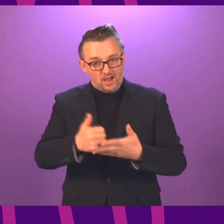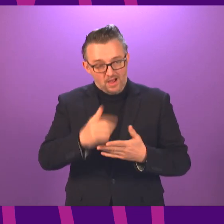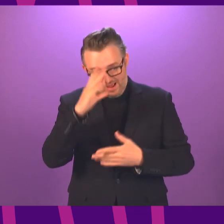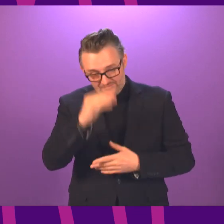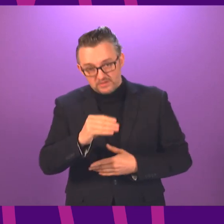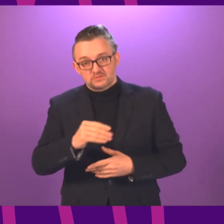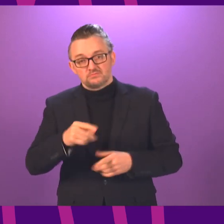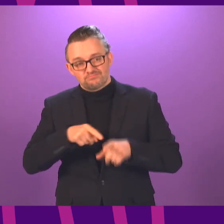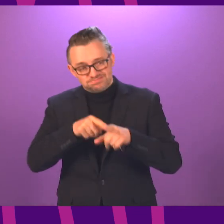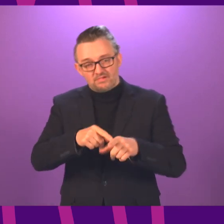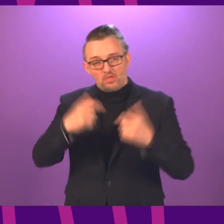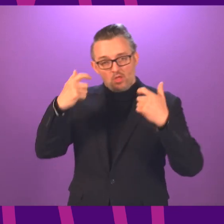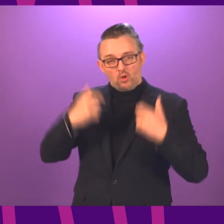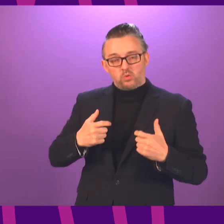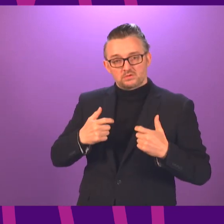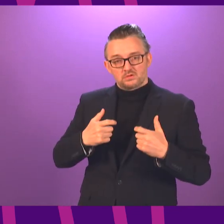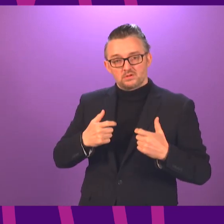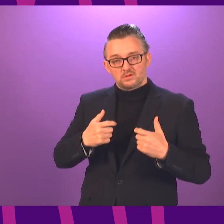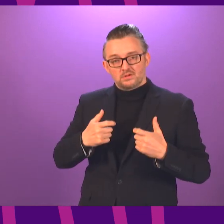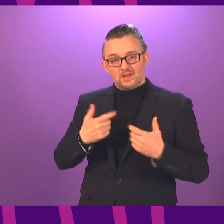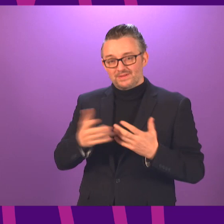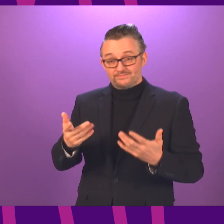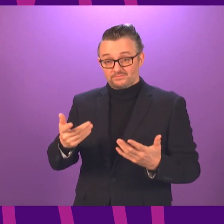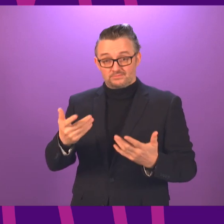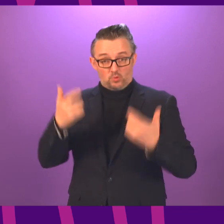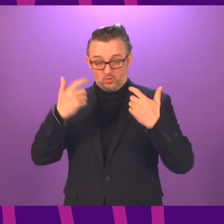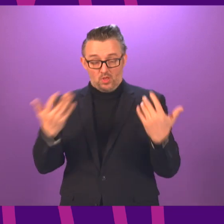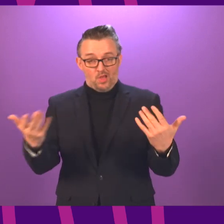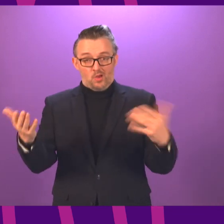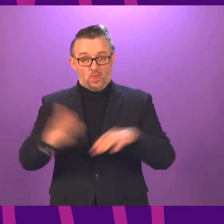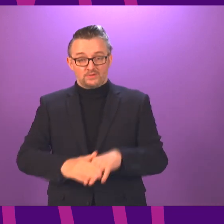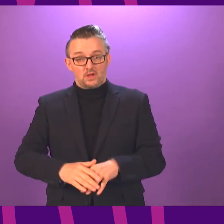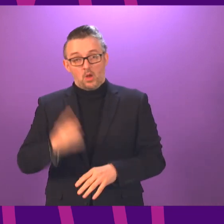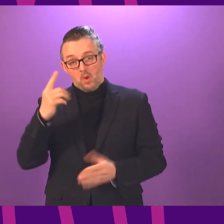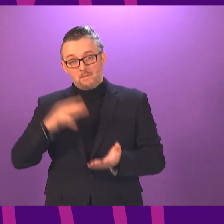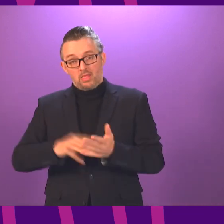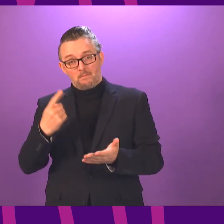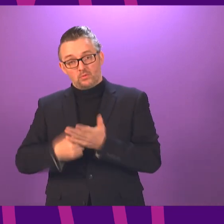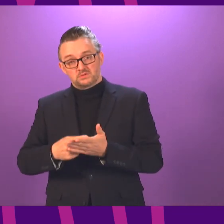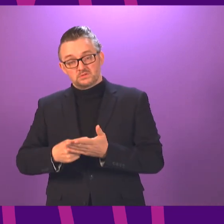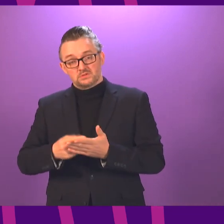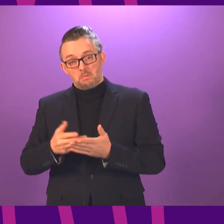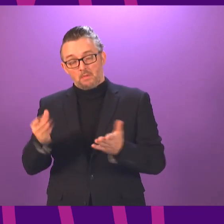flawed court case that resulted in its collapsing and £1 million of public money being lost.